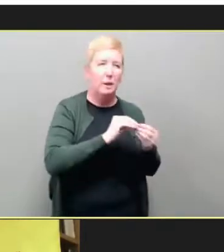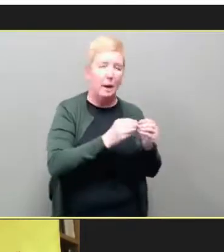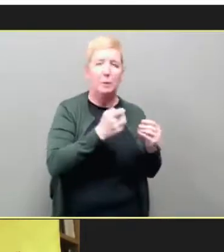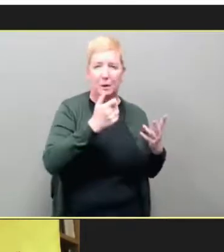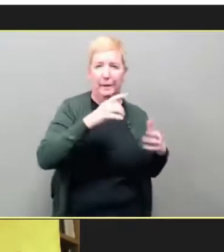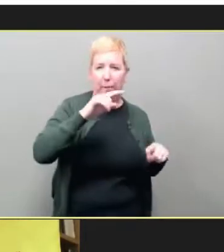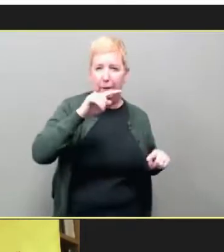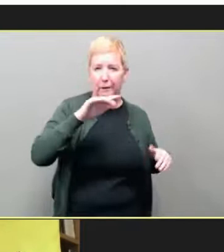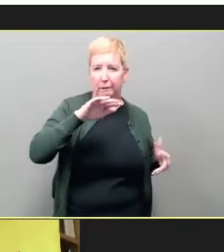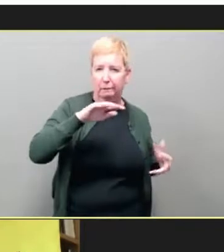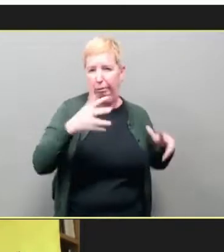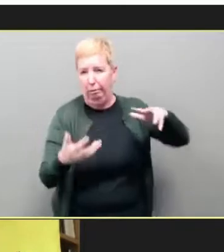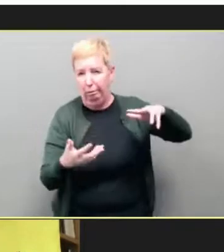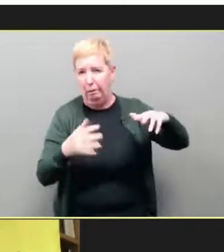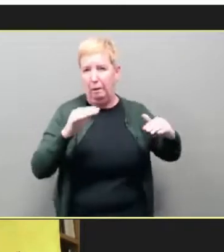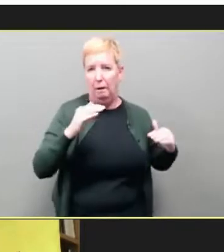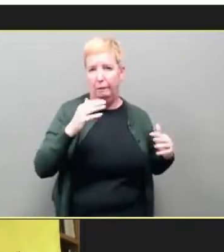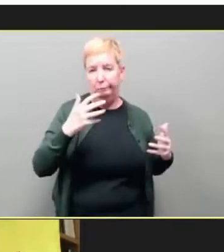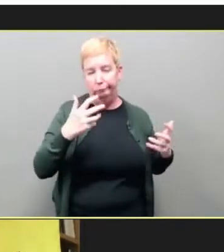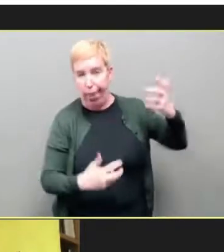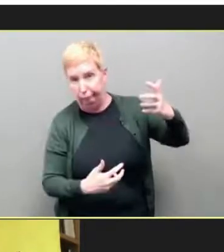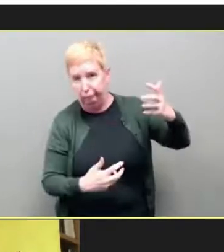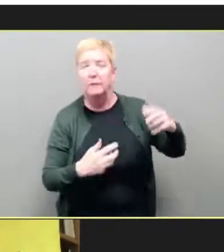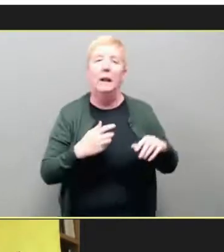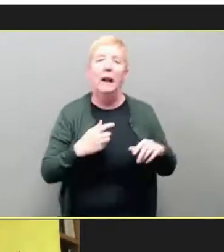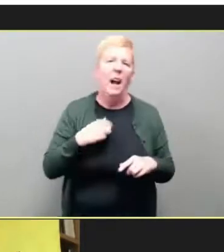where that's confusing but just reassuring. The numbers are looking good right now.